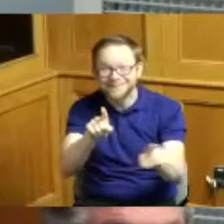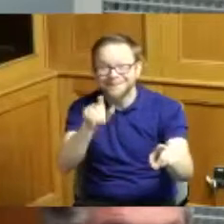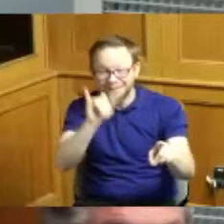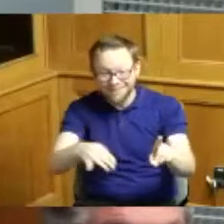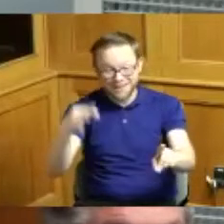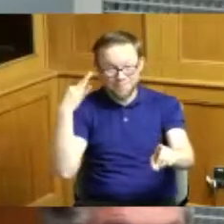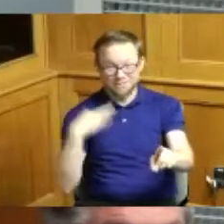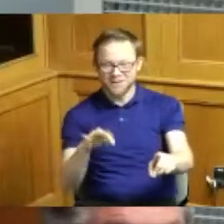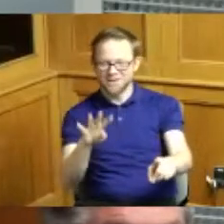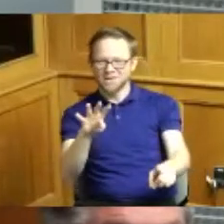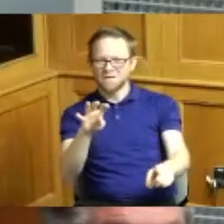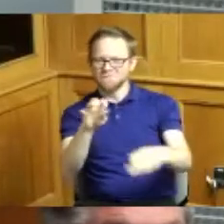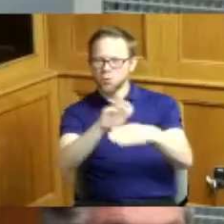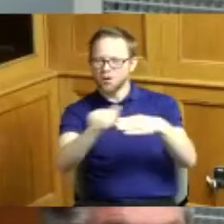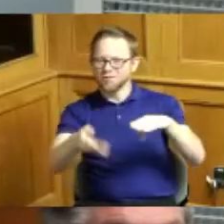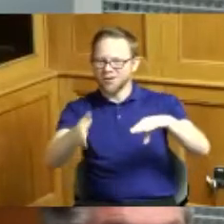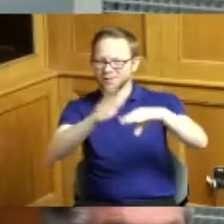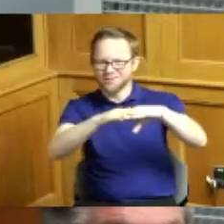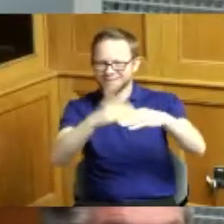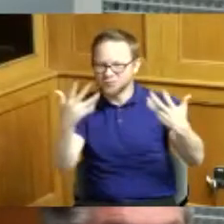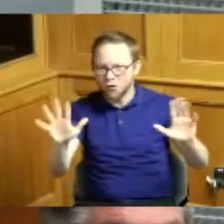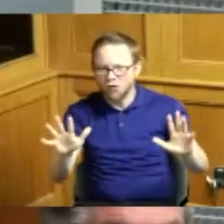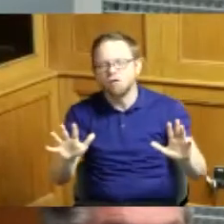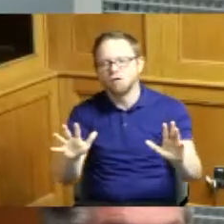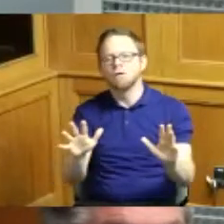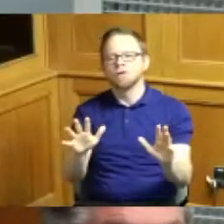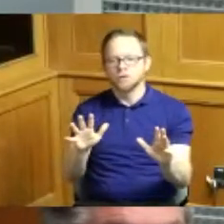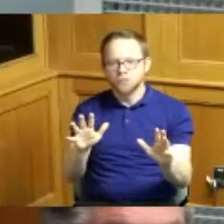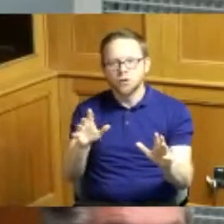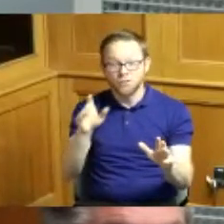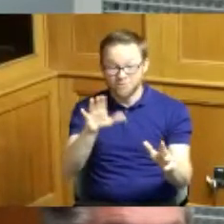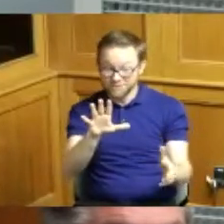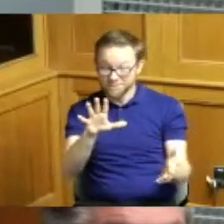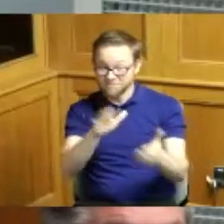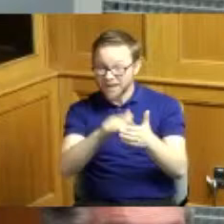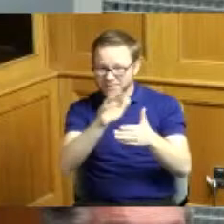four hundred dollar difference you have to account for the five thousand dollars of business that I